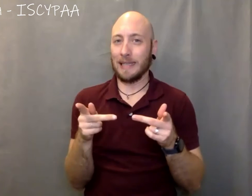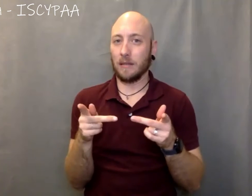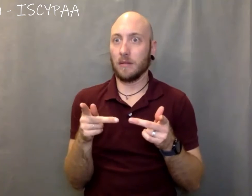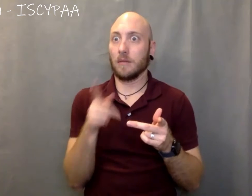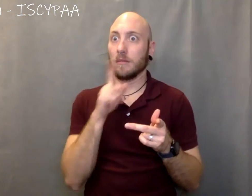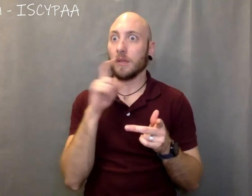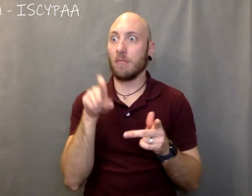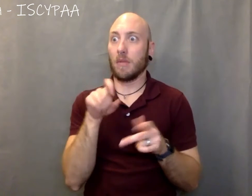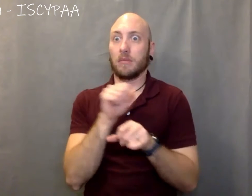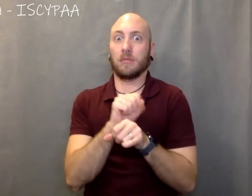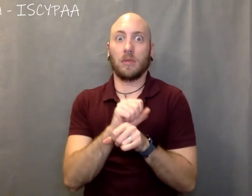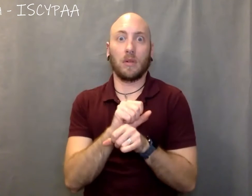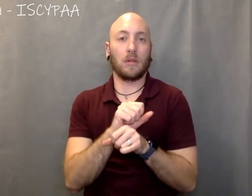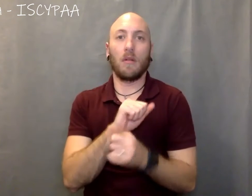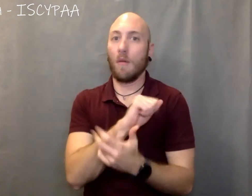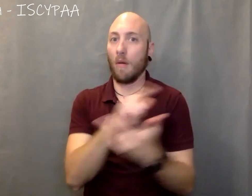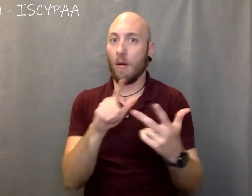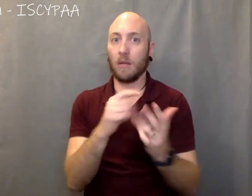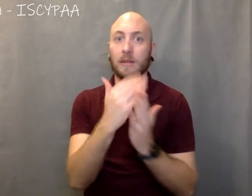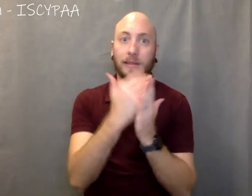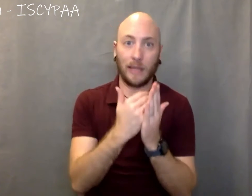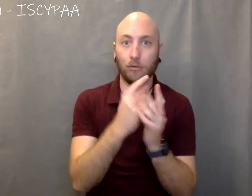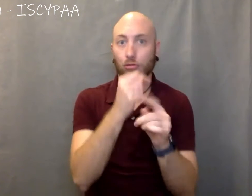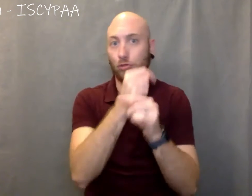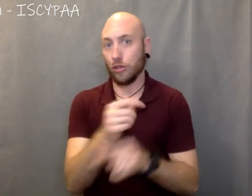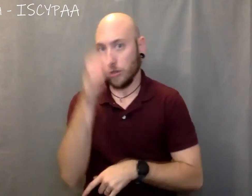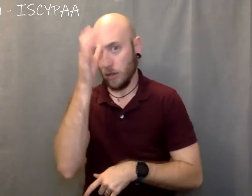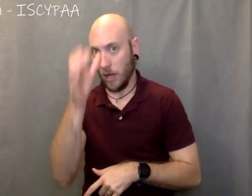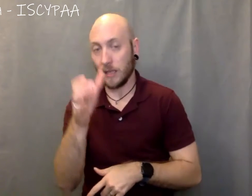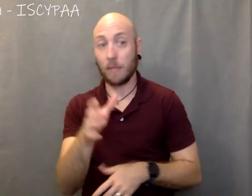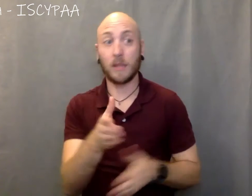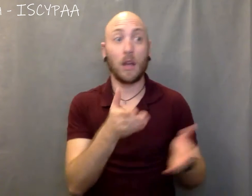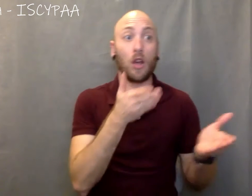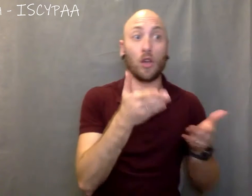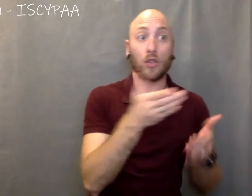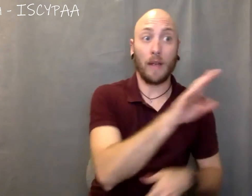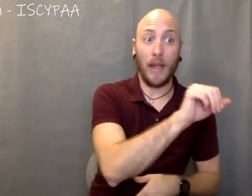traditions, and concepts, the most, because all of my defects come out mostly at home